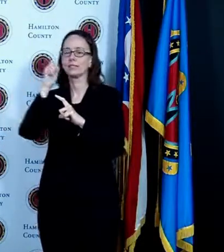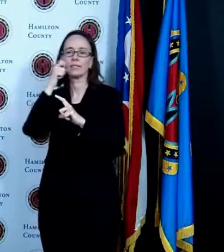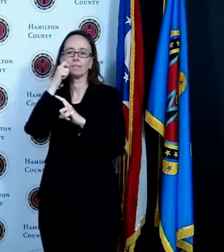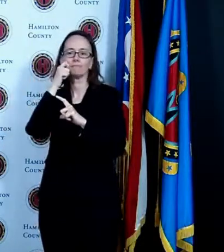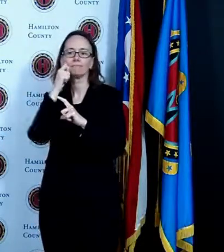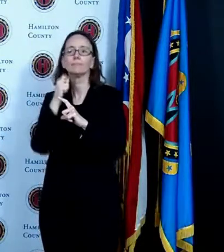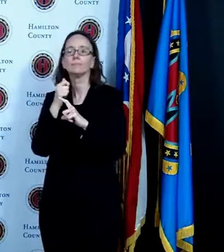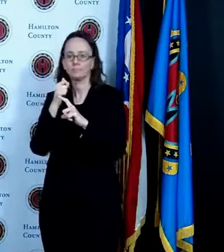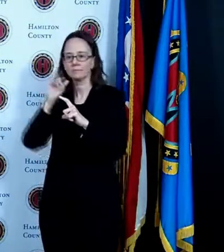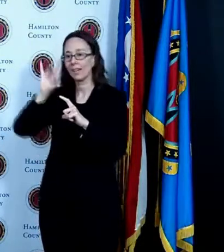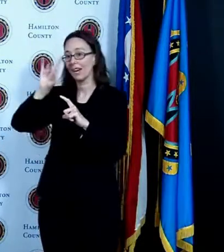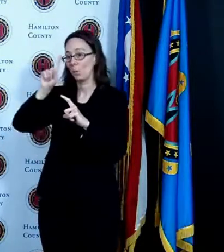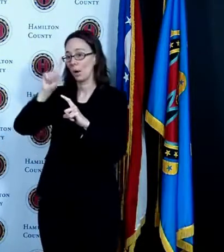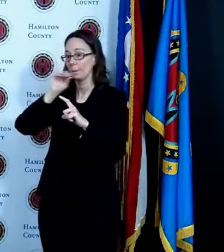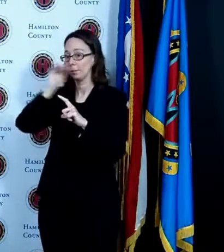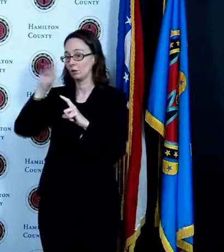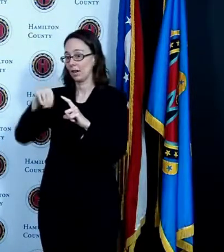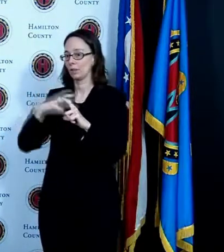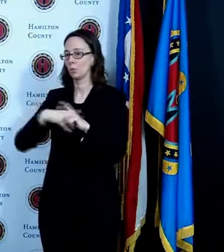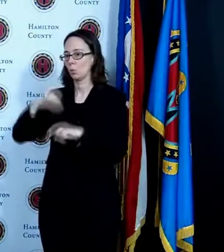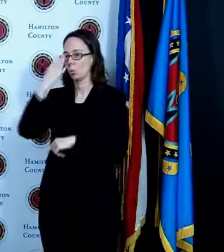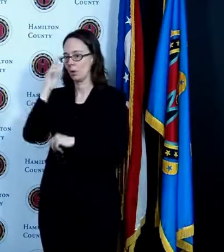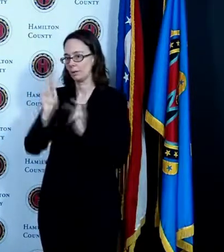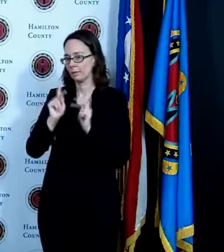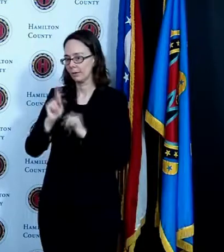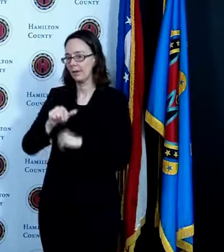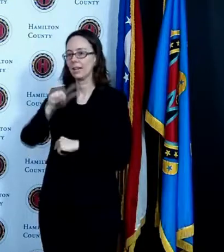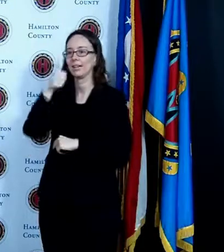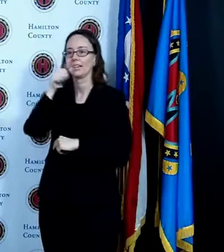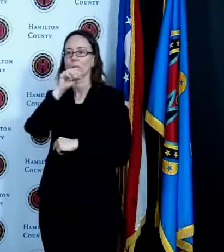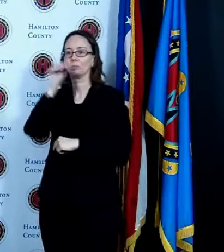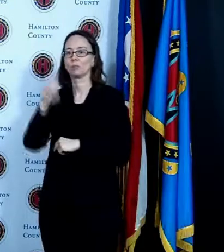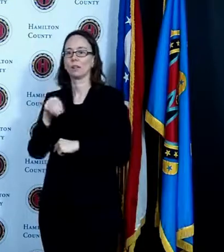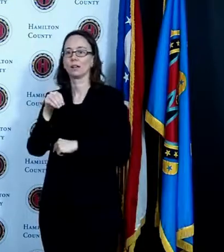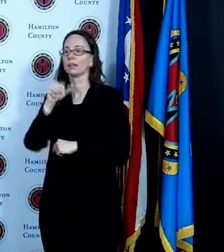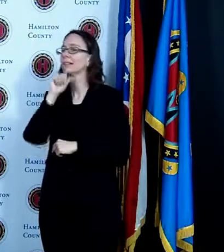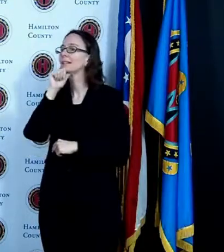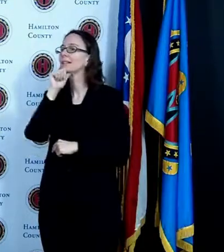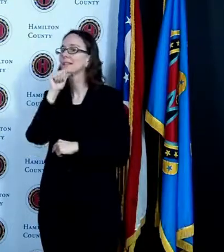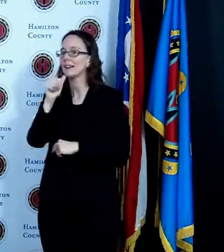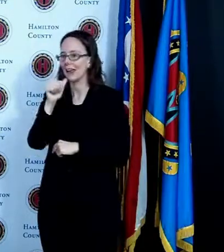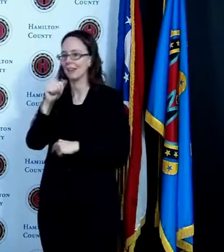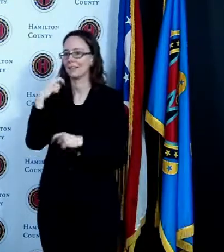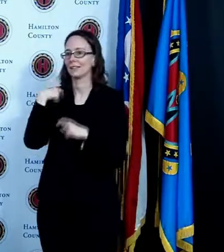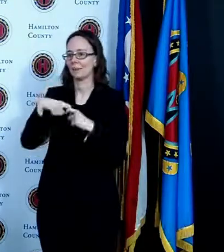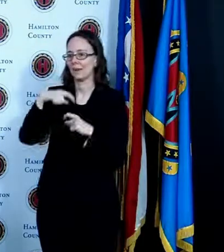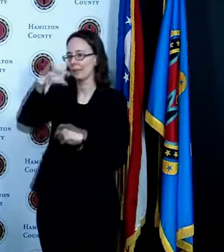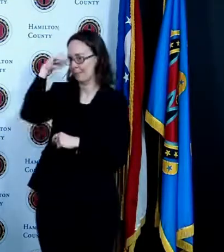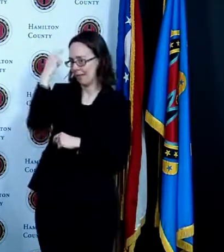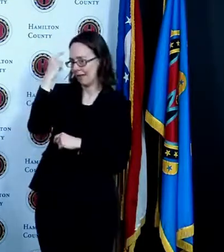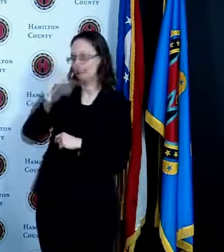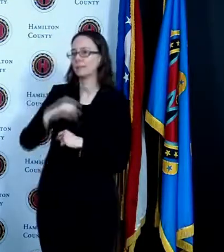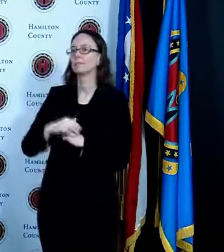white 10 percent non-hispanic black and 9% Hispanic so while those don't look